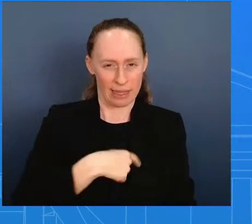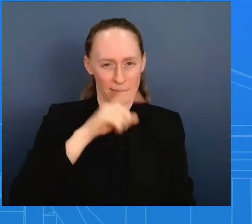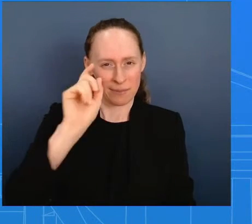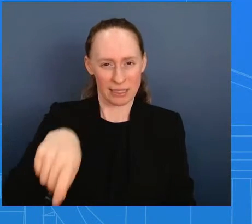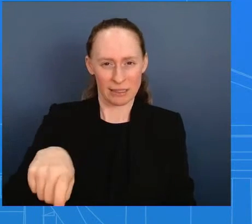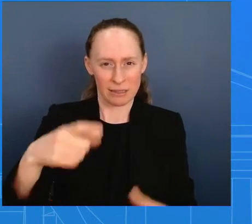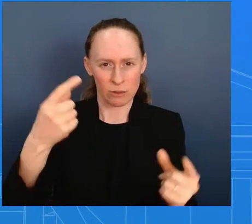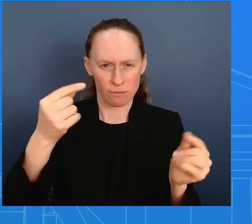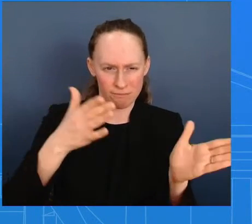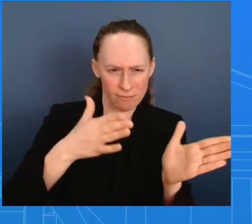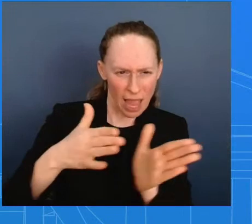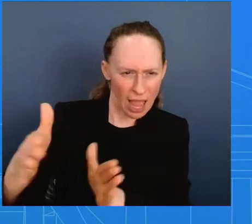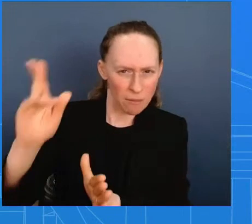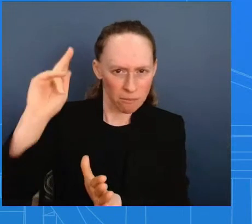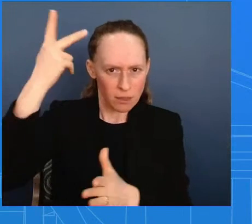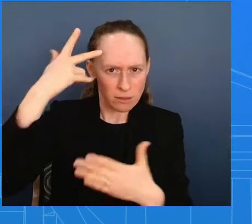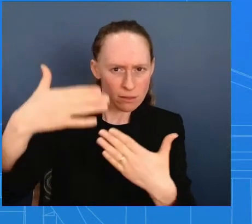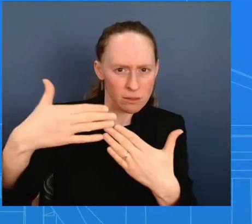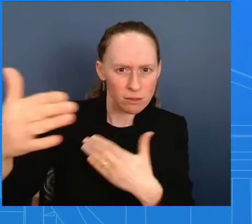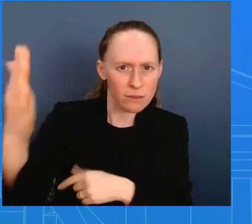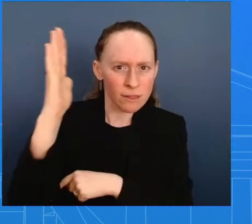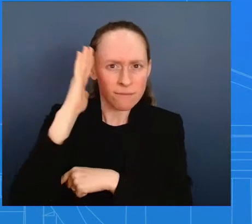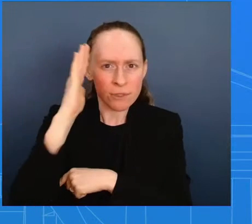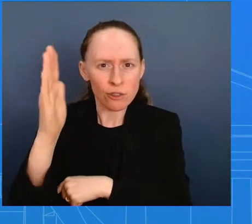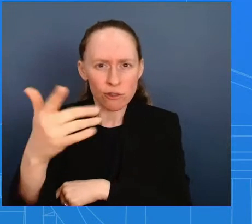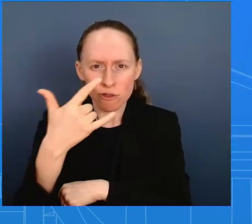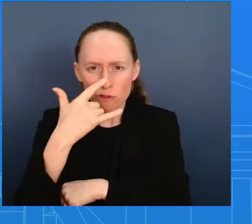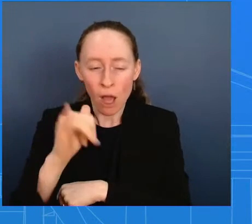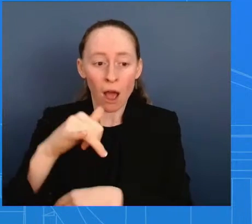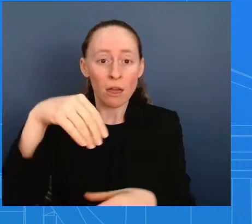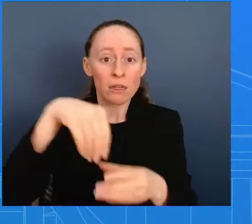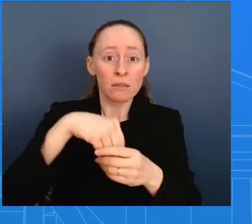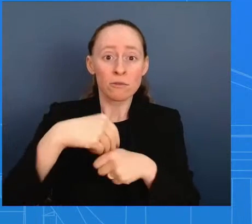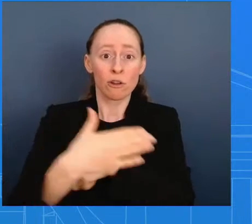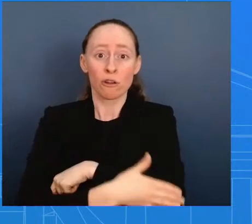and there is governance and there is security and all of the steps you need to take to finally